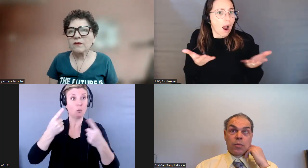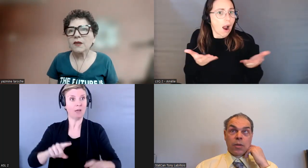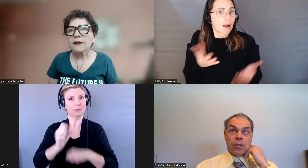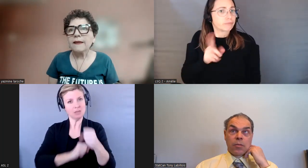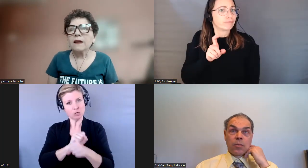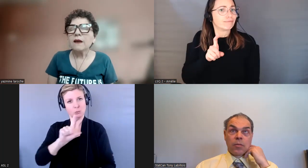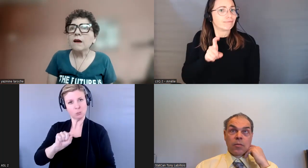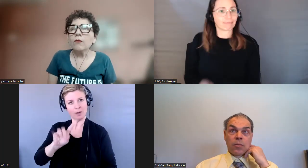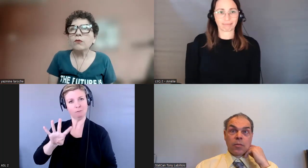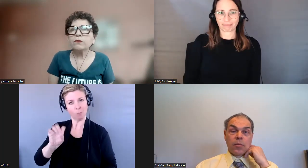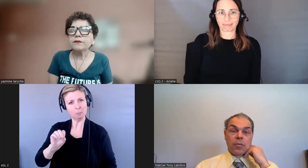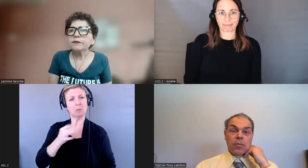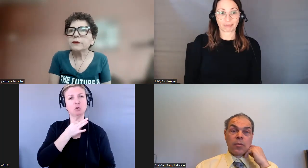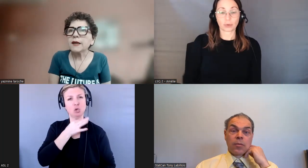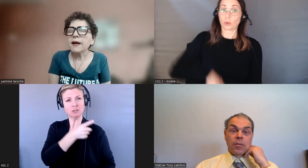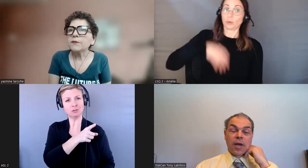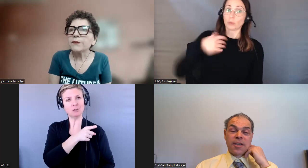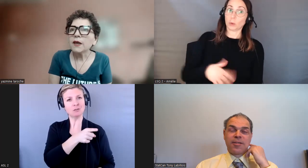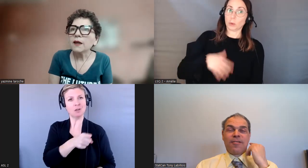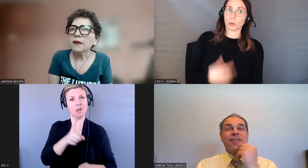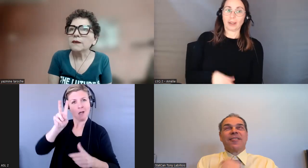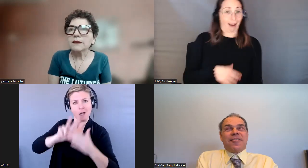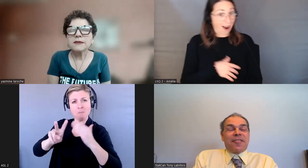with all this